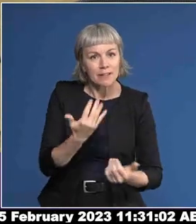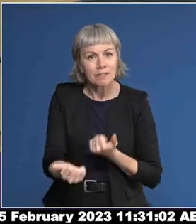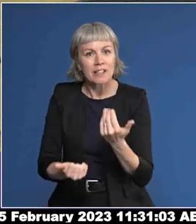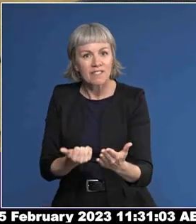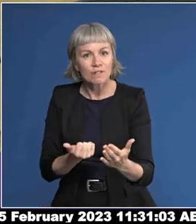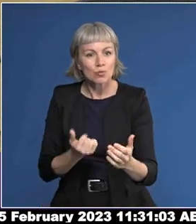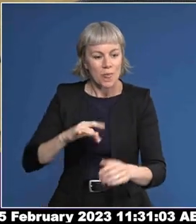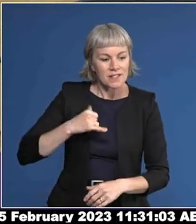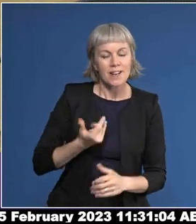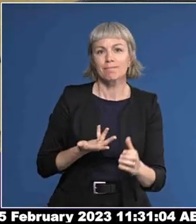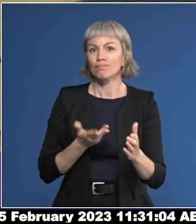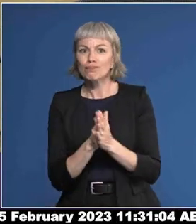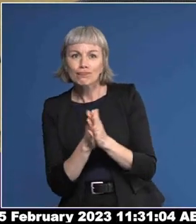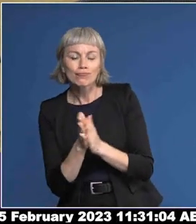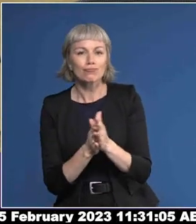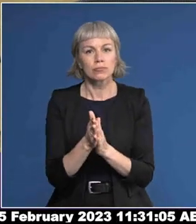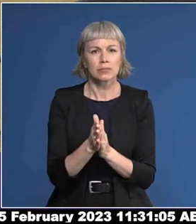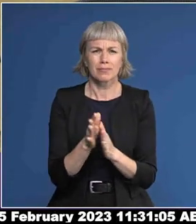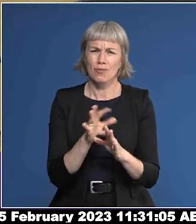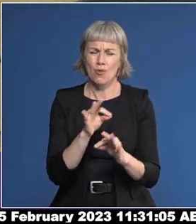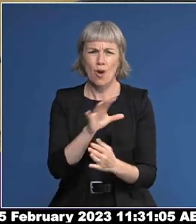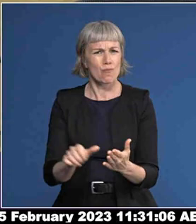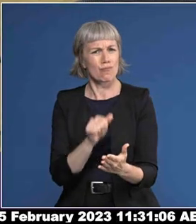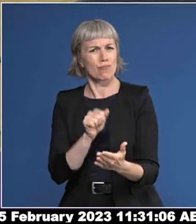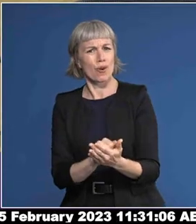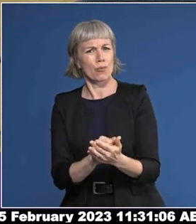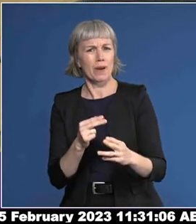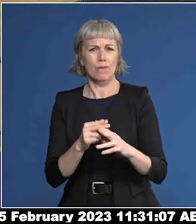for a not-for-profit organisation because they were unsuited to the purpose of